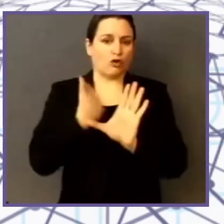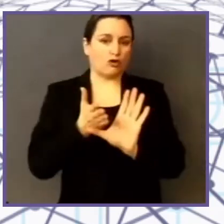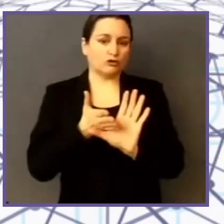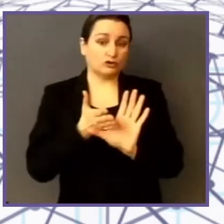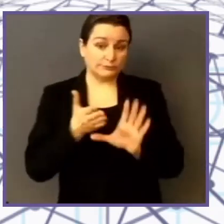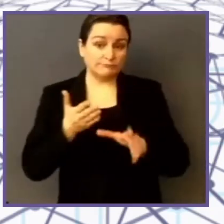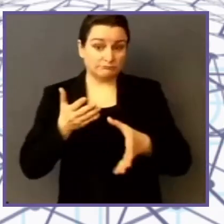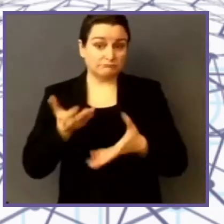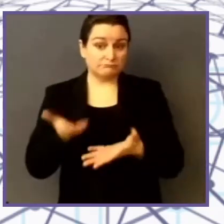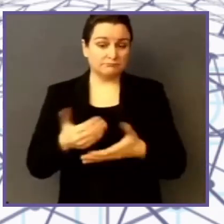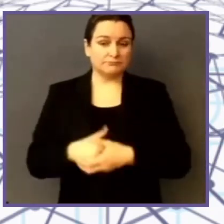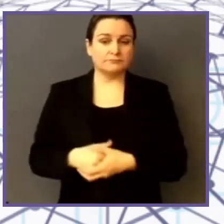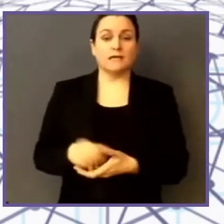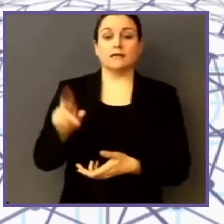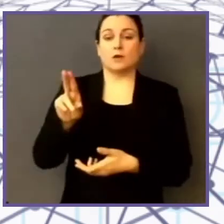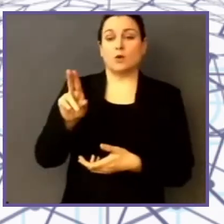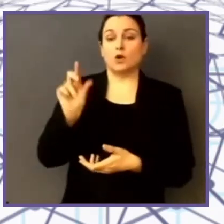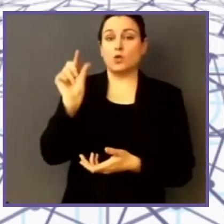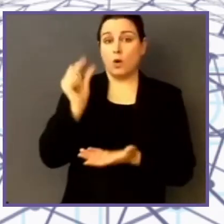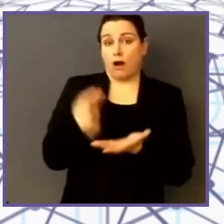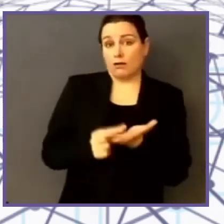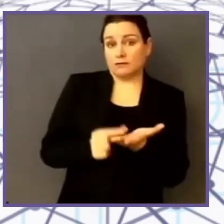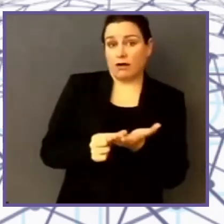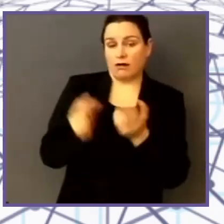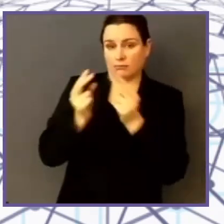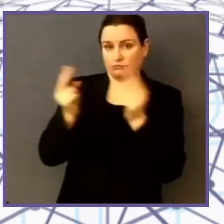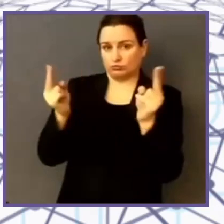and a certificate in capacity building at Egmont Hotz.